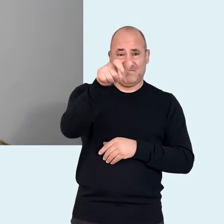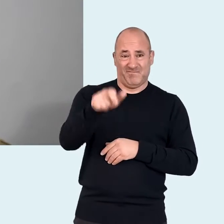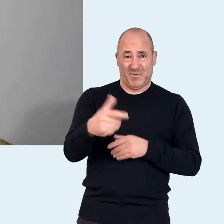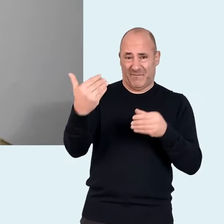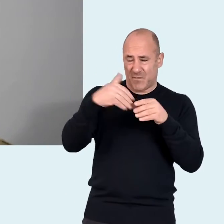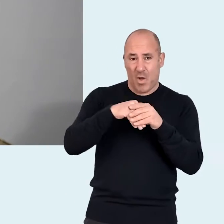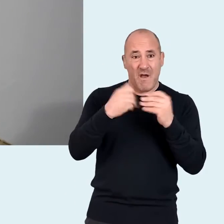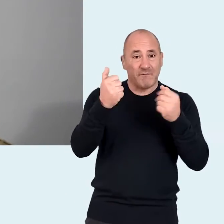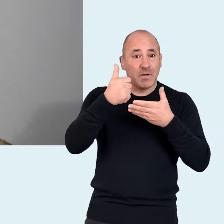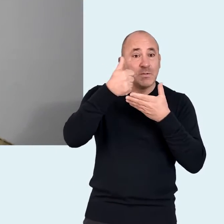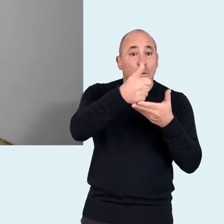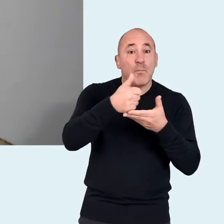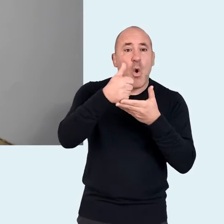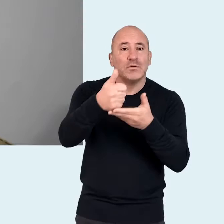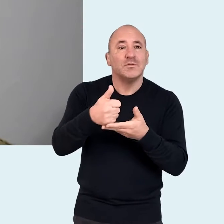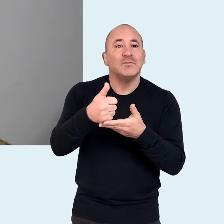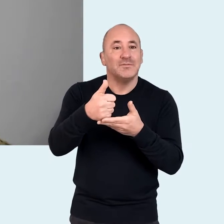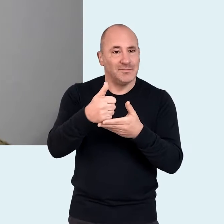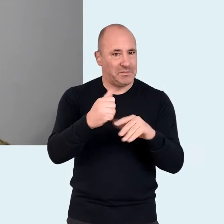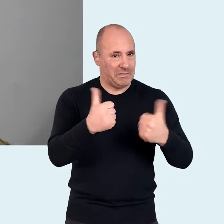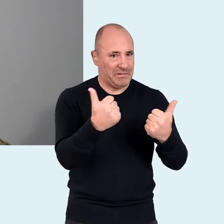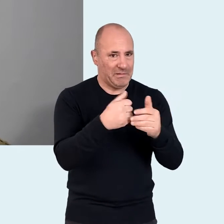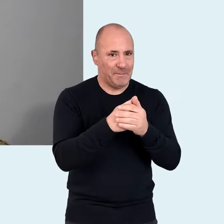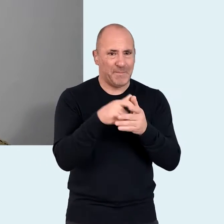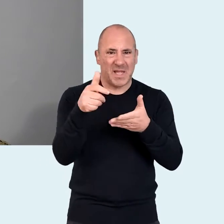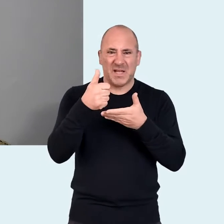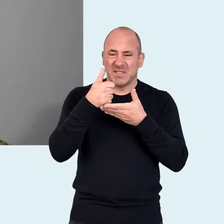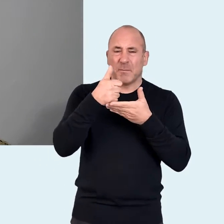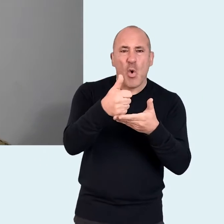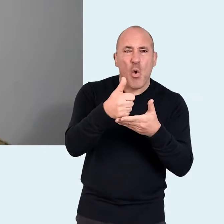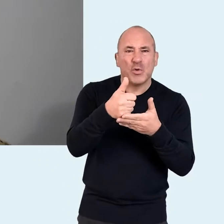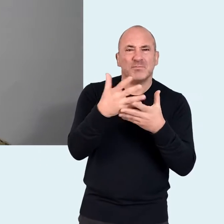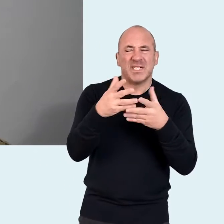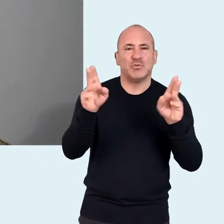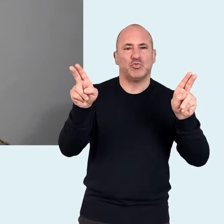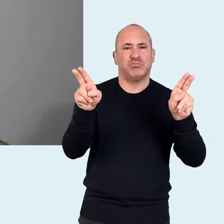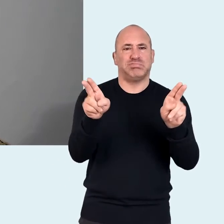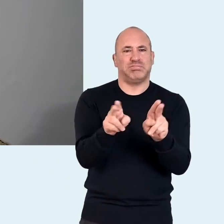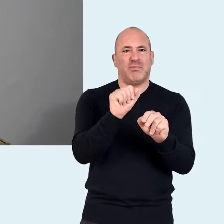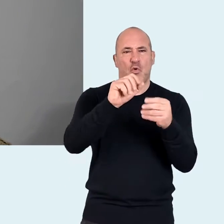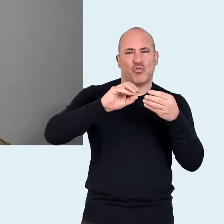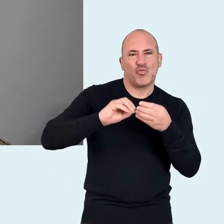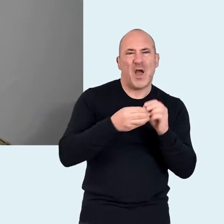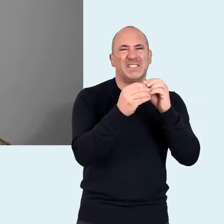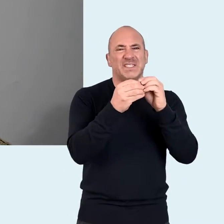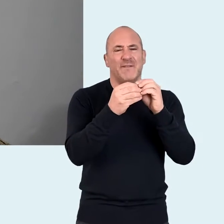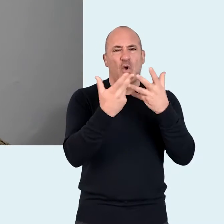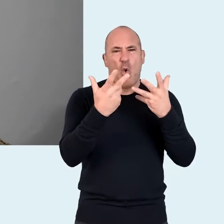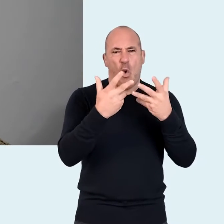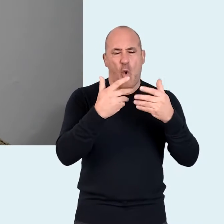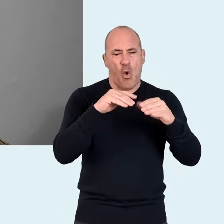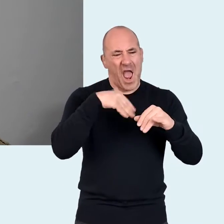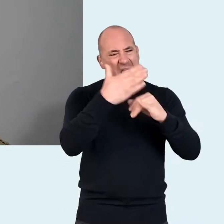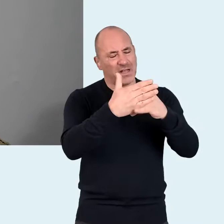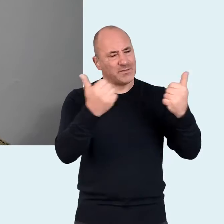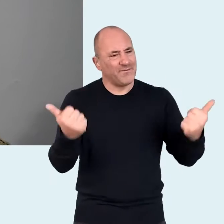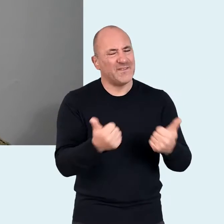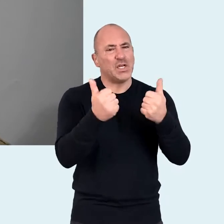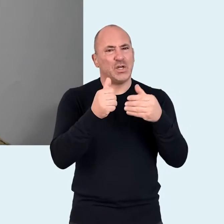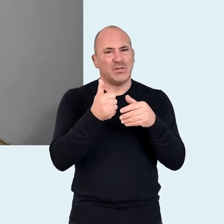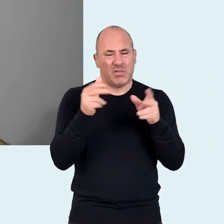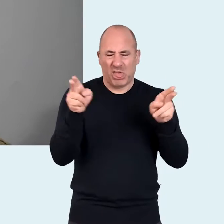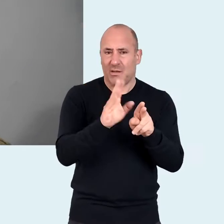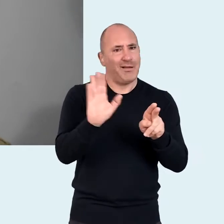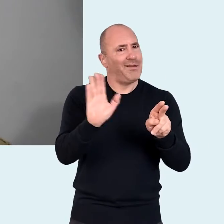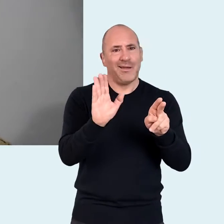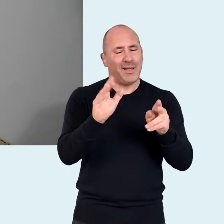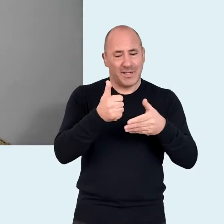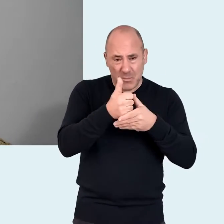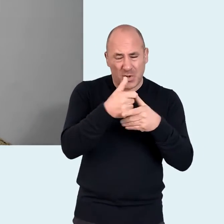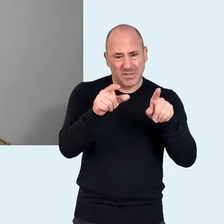Where there is support for the artists involved, but that that support doesn't diminish the